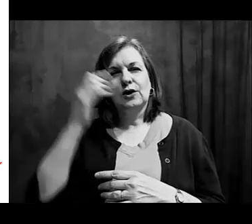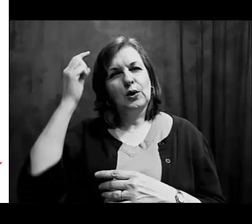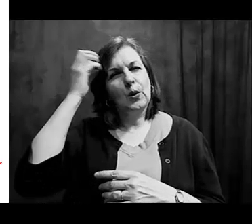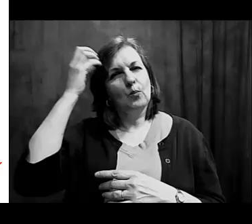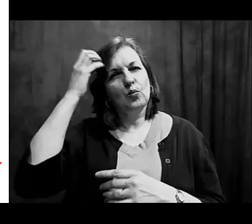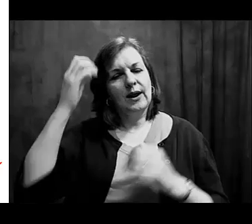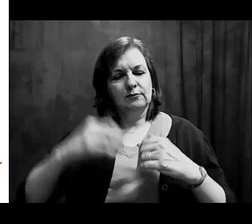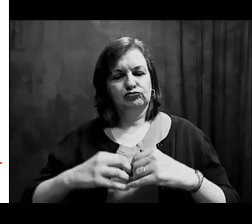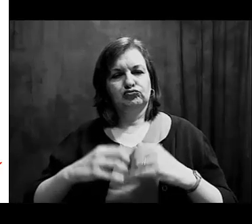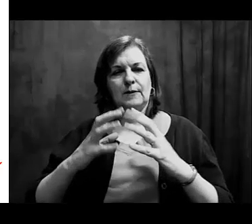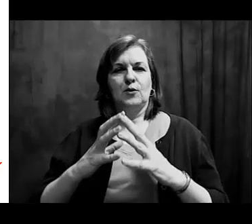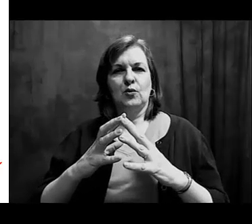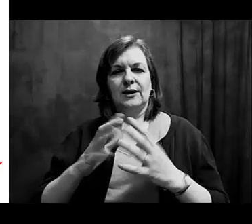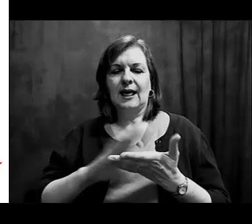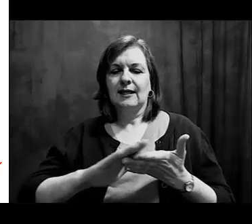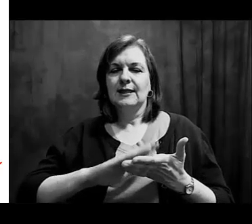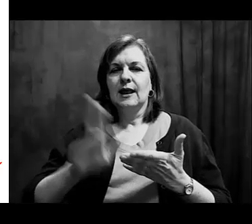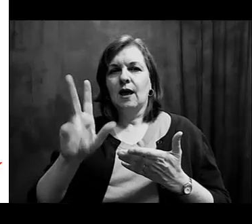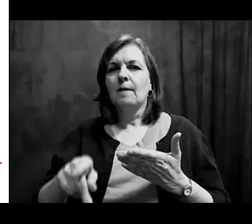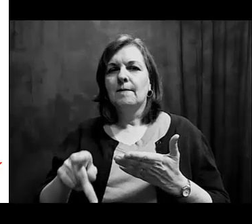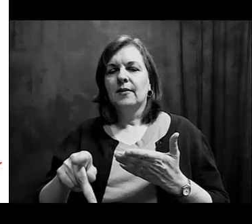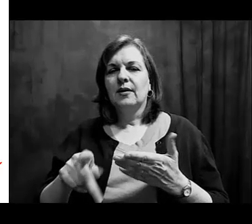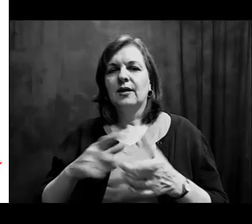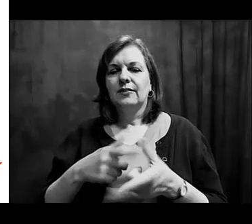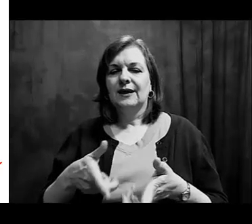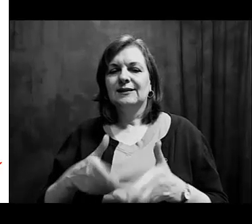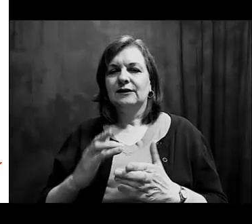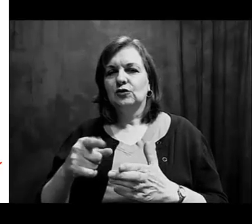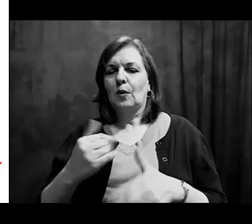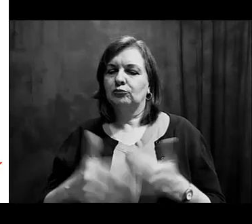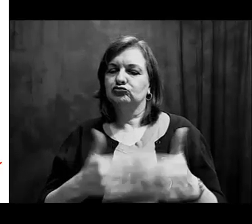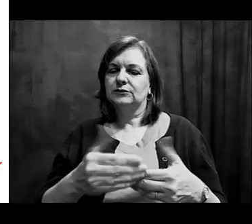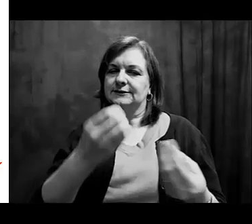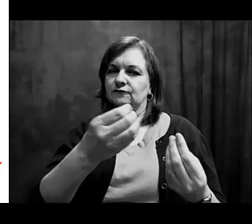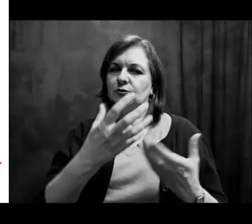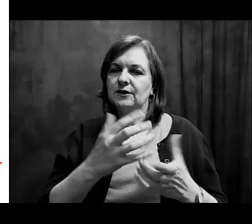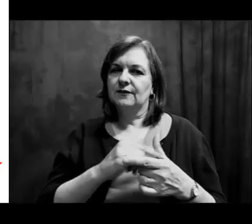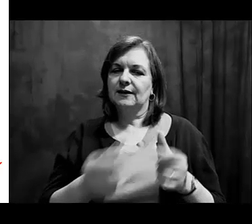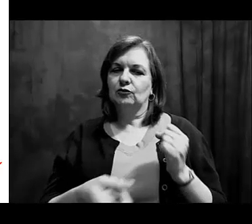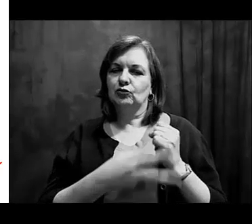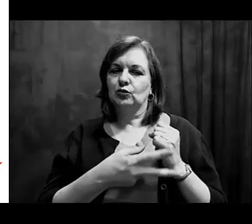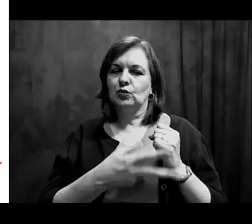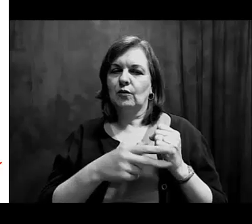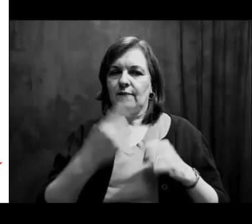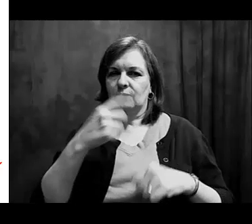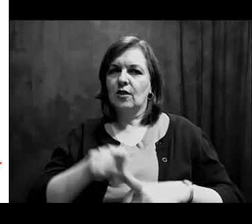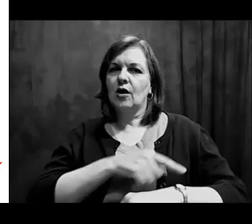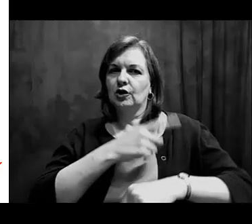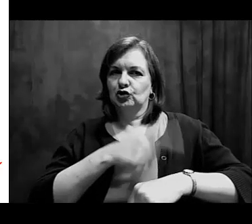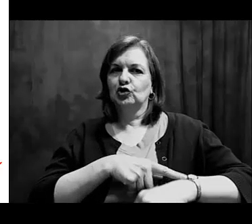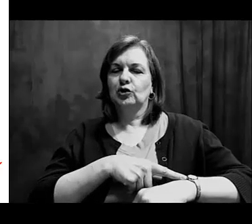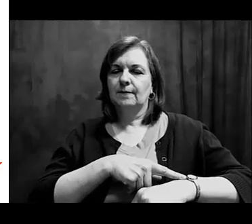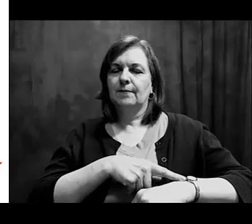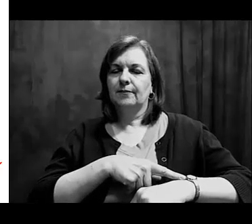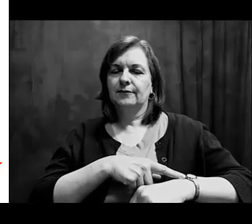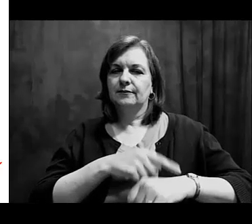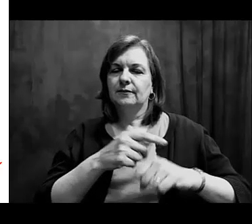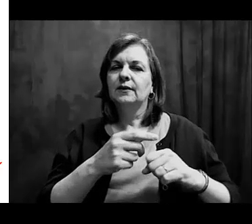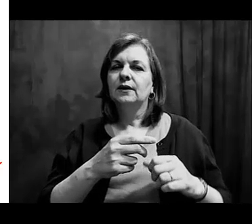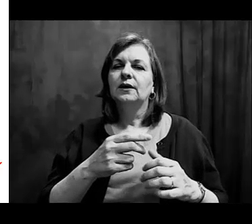and it allows us to process information through that we're gonna put in the long-term retrieval or long-term storage of memories